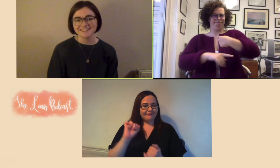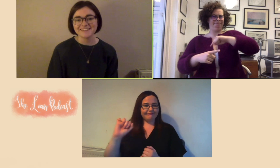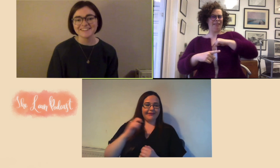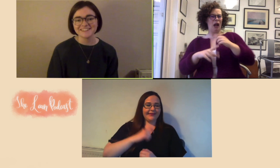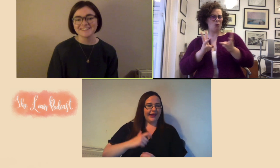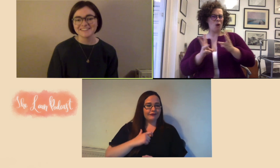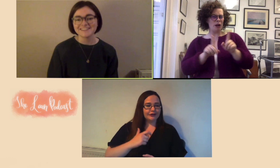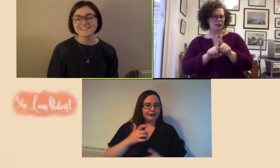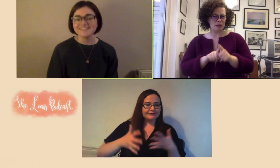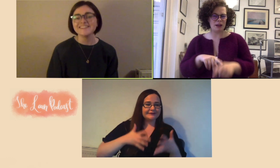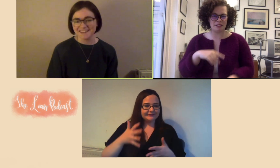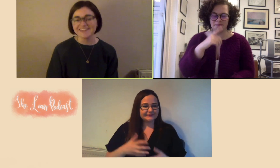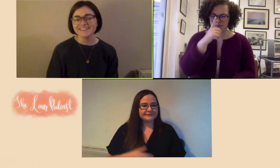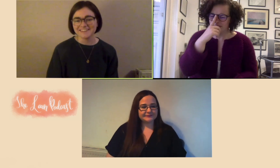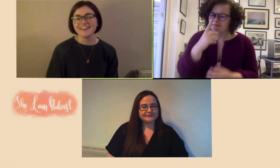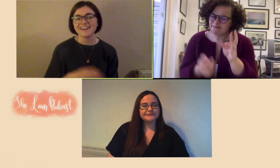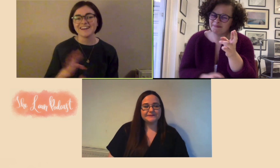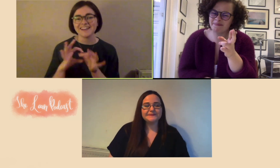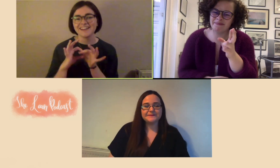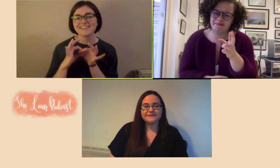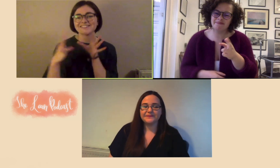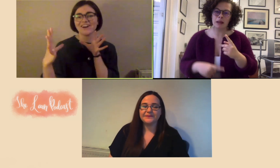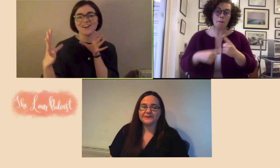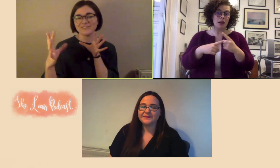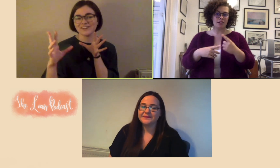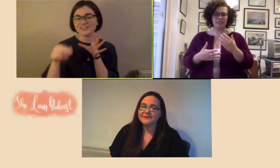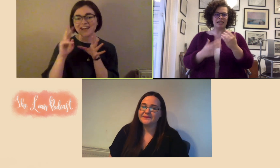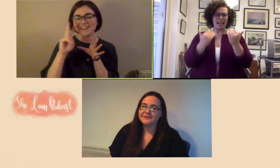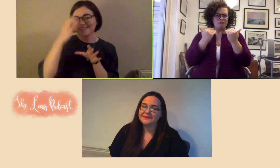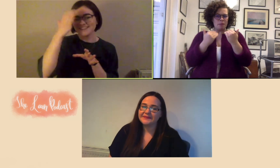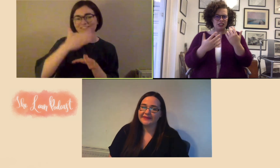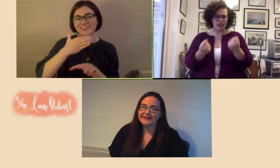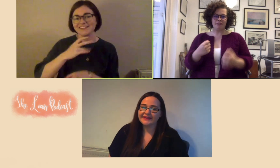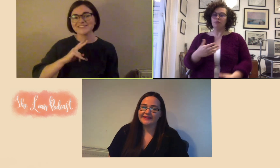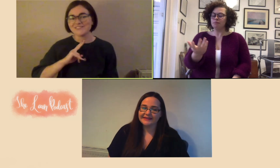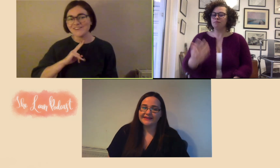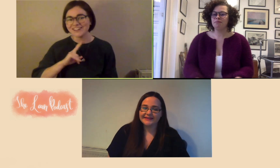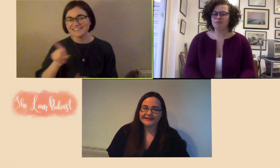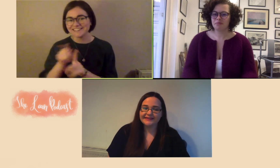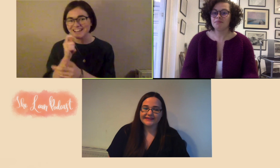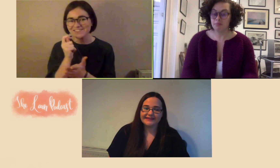You miss these elements. Like in real world, we used to have people like with pens in their heads dictating